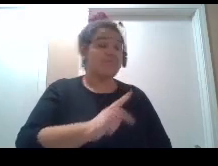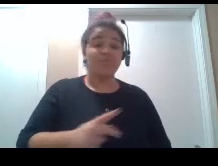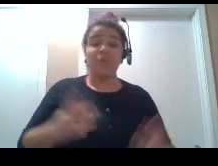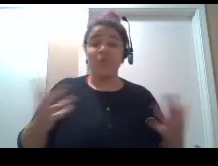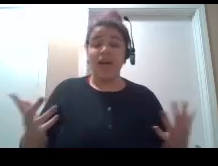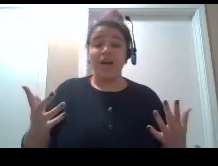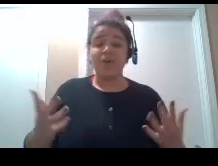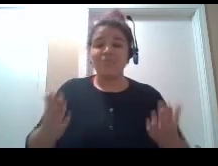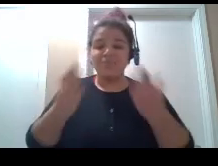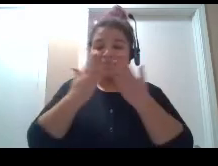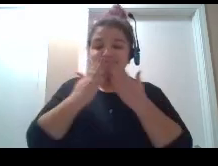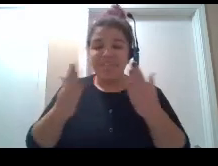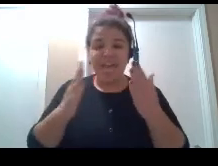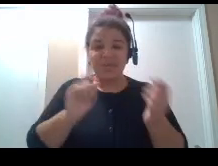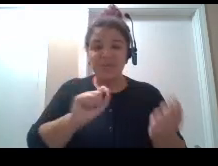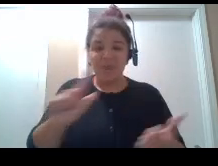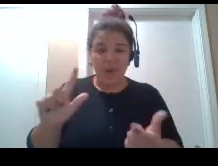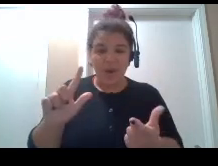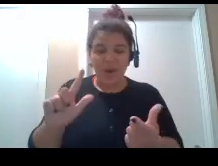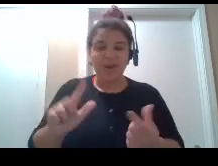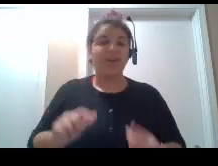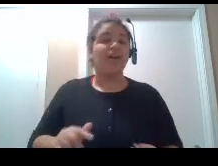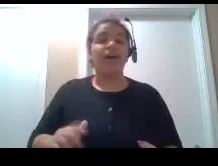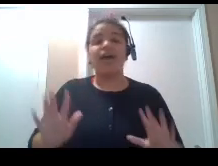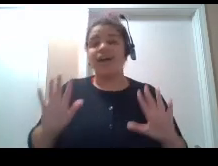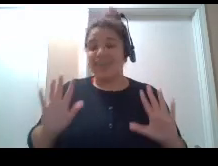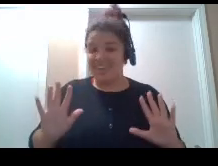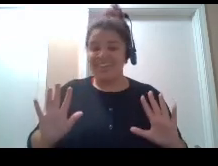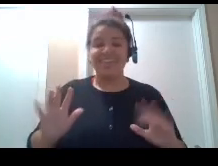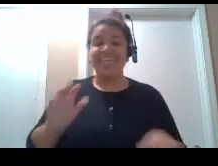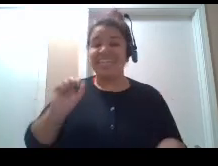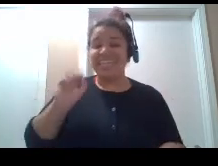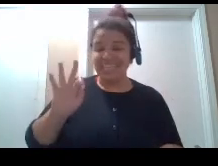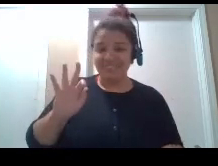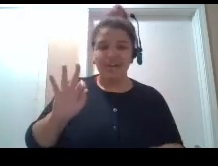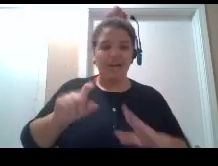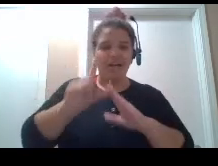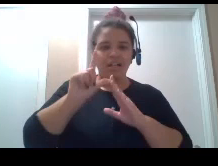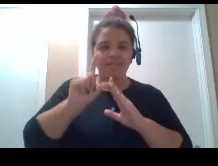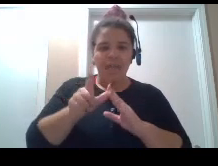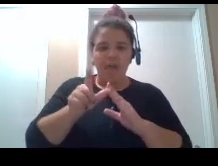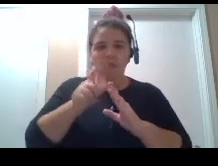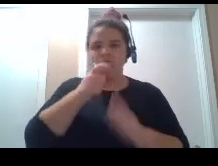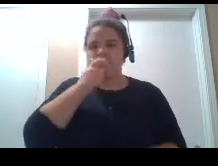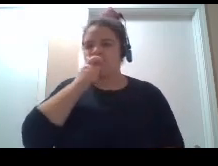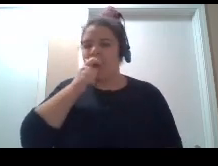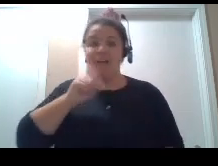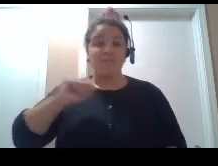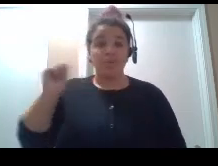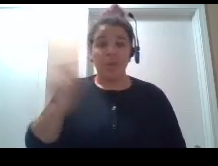I want to thank everybody. As always, if you do have specific questions for the candidates, reach